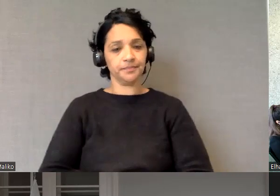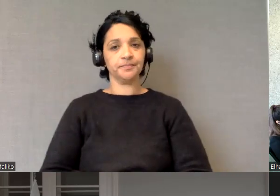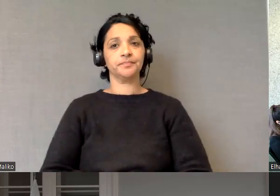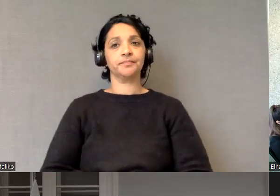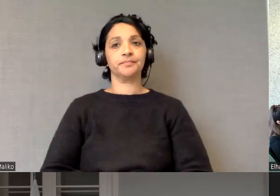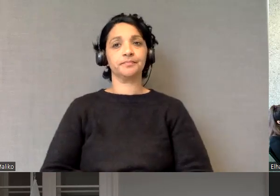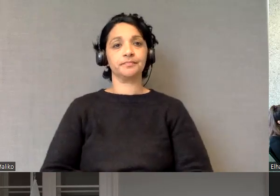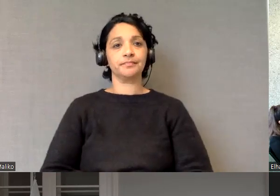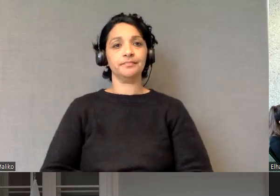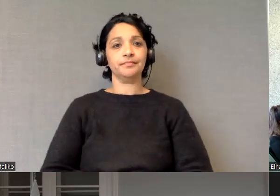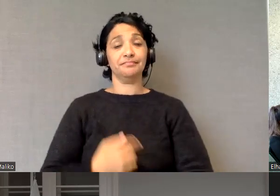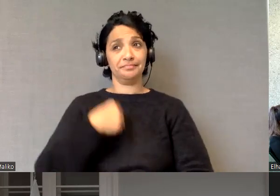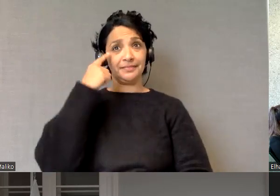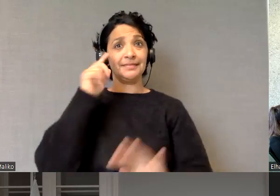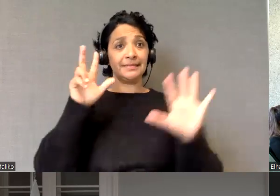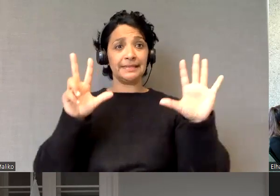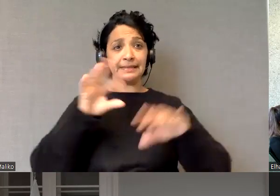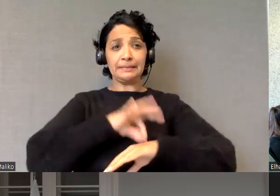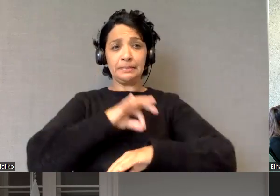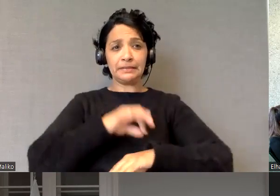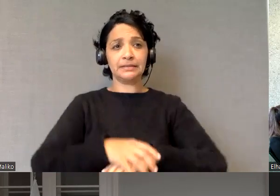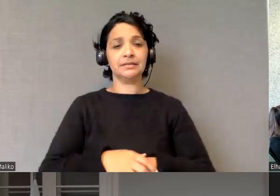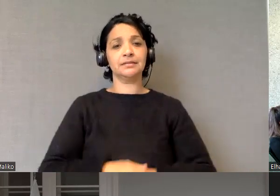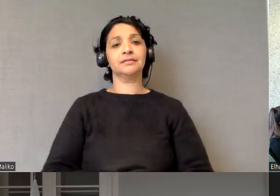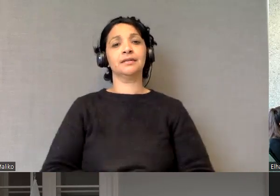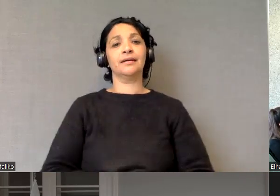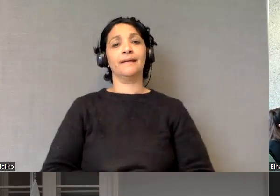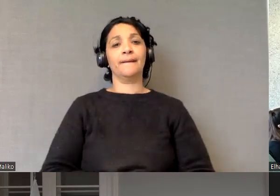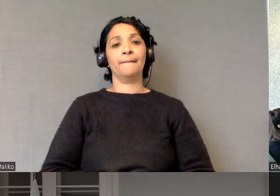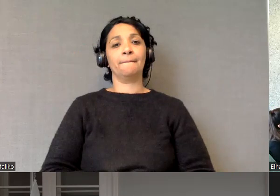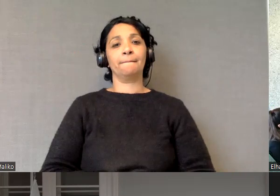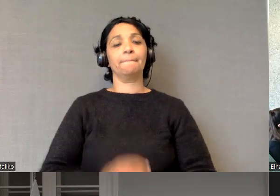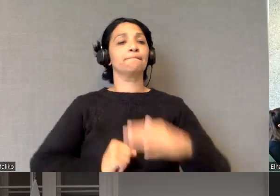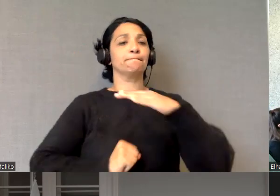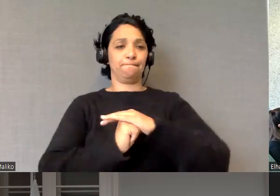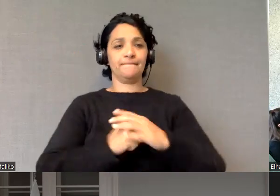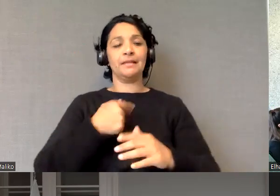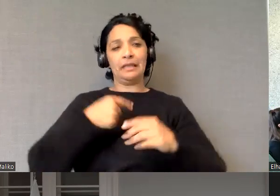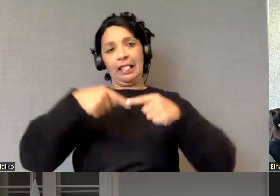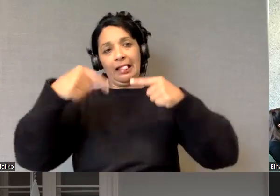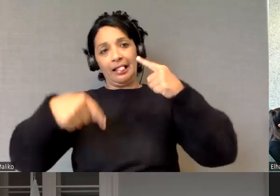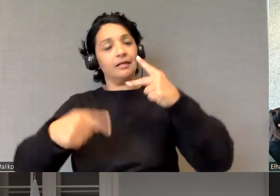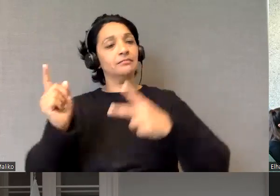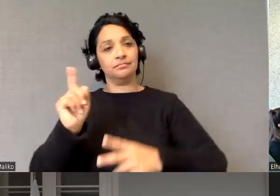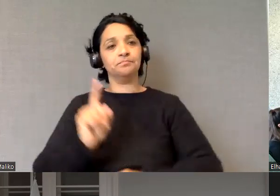I think I got eight minutes so I'm not going to go too much longer, I promise, Elham. Just for the states some key